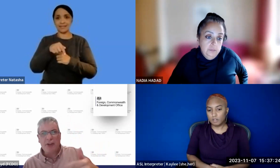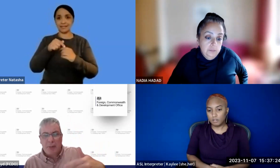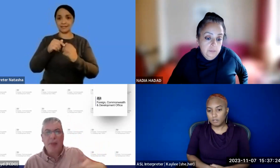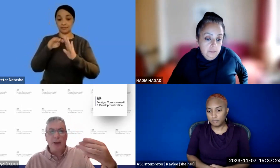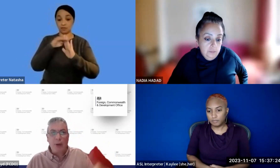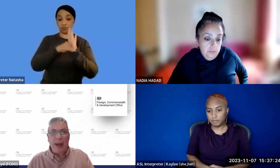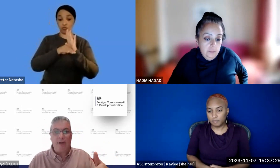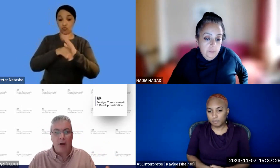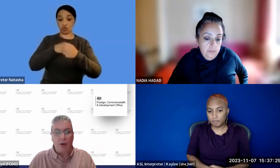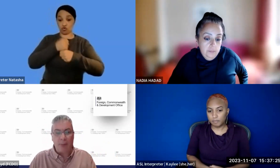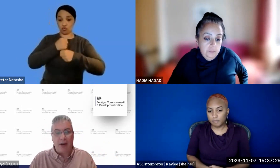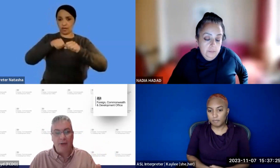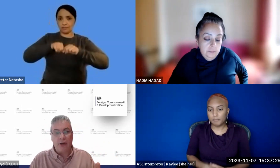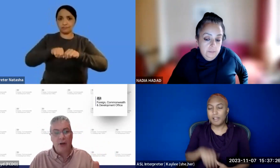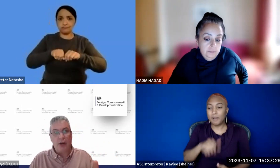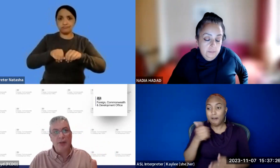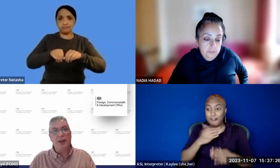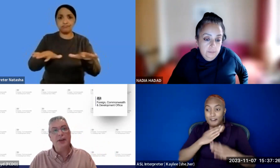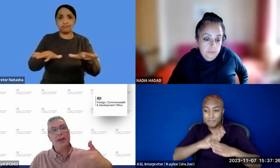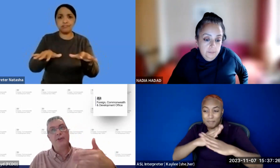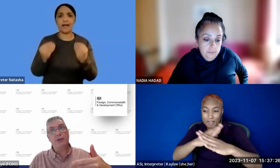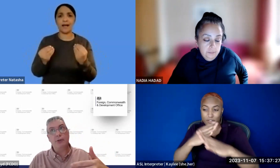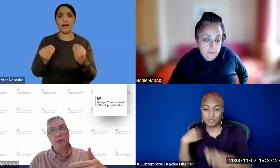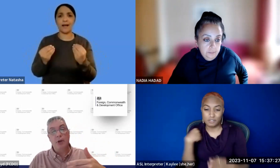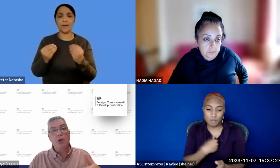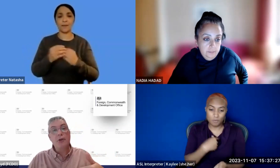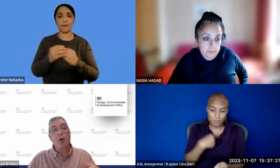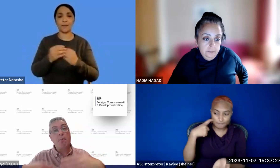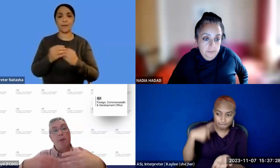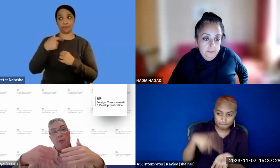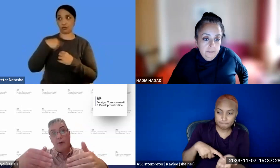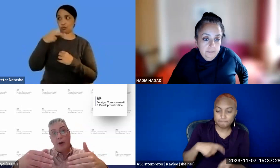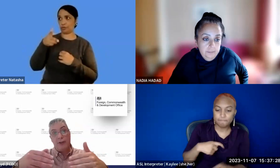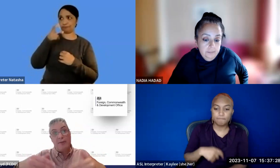Some things we hear a lot are the need to go by the seniors level,